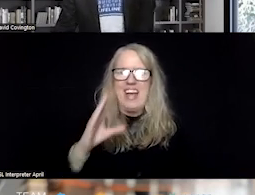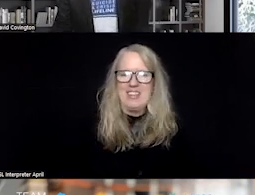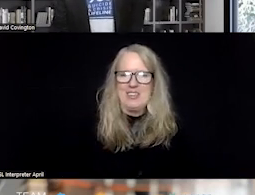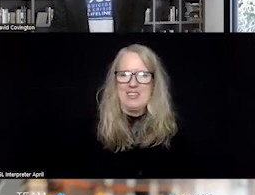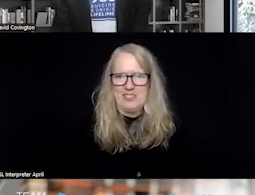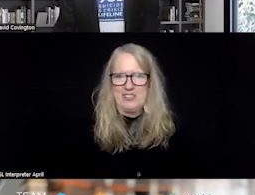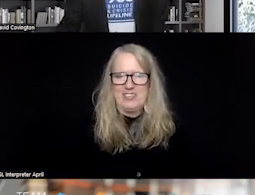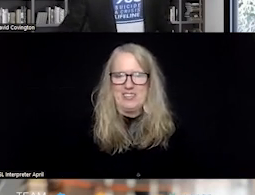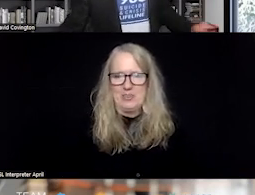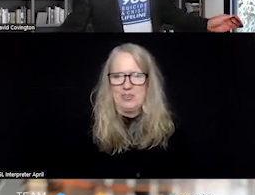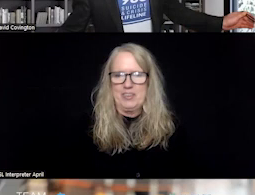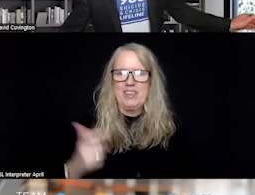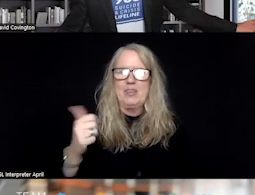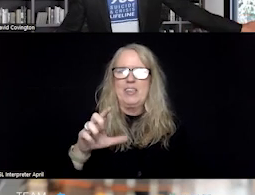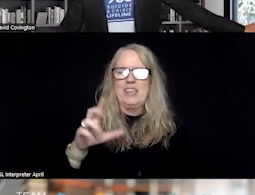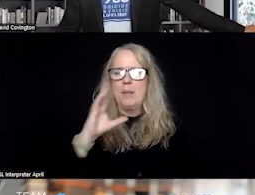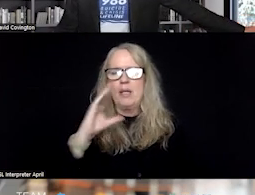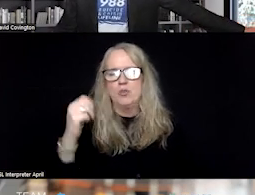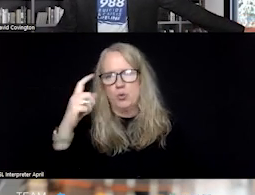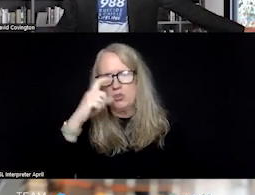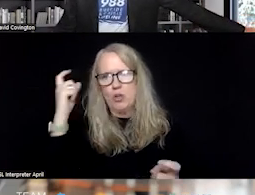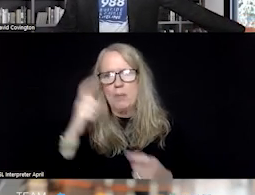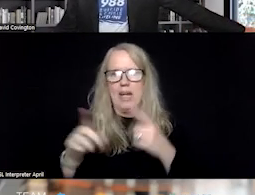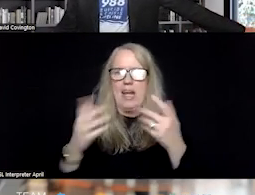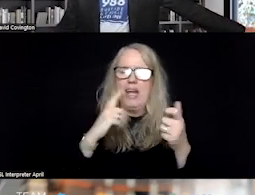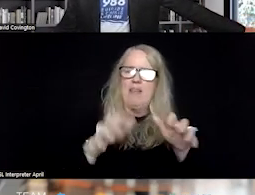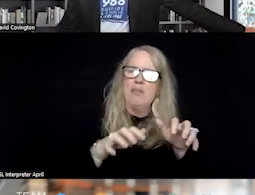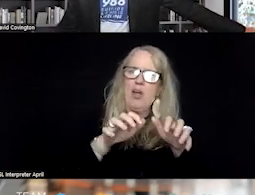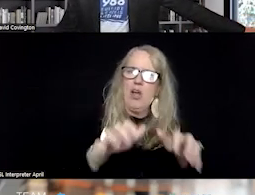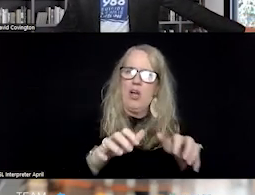SO SHE IS LEANING TOWARDS TRAUMA. THE AUDIENCE IS ALMOST